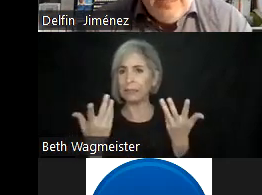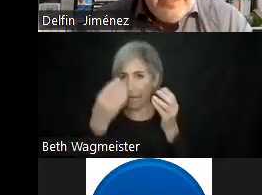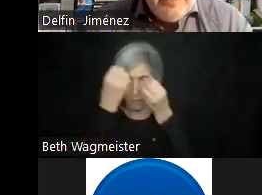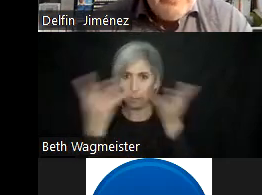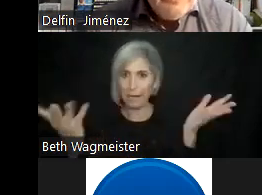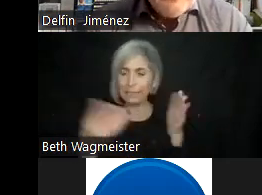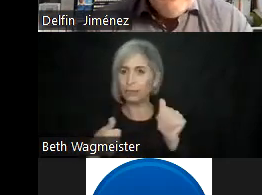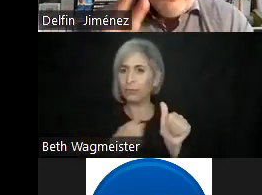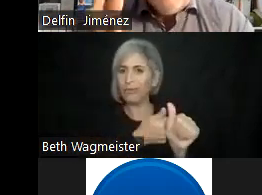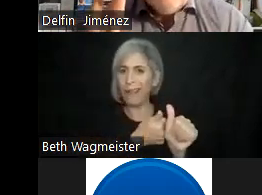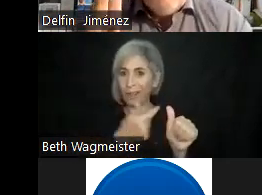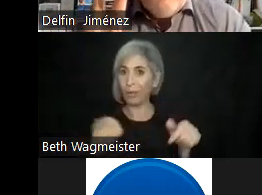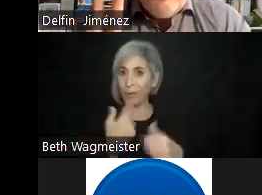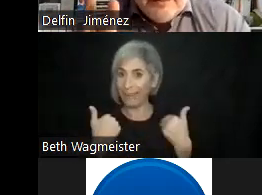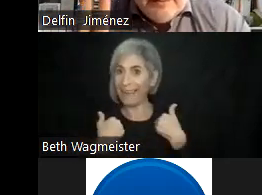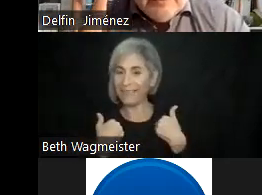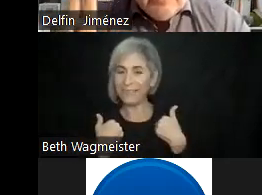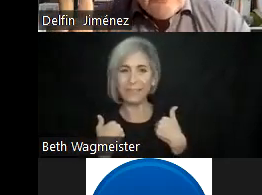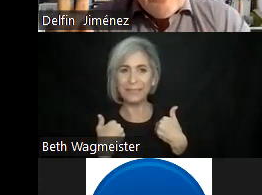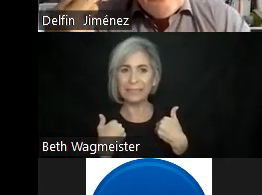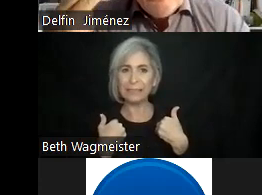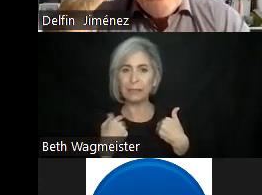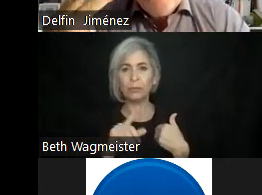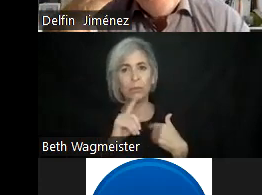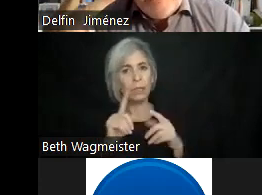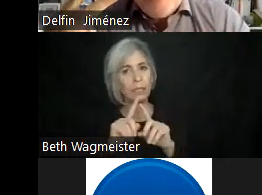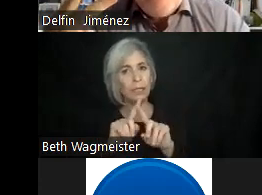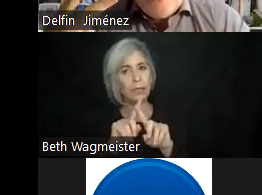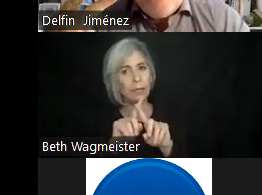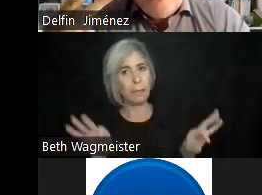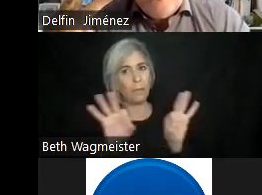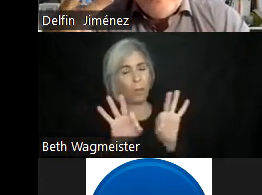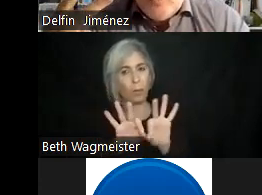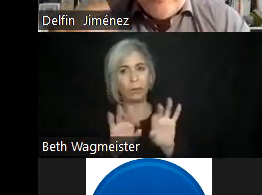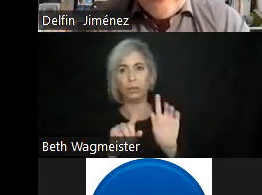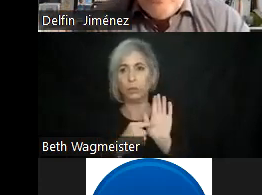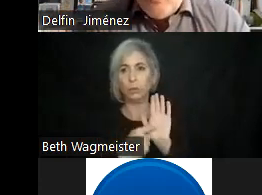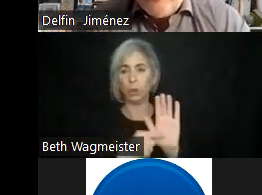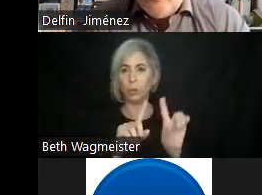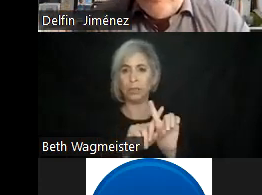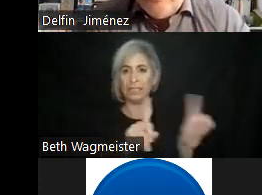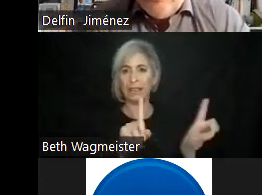And then it is important to differentiate these two types of documents when we